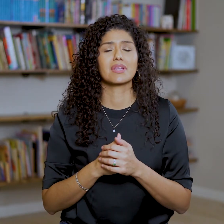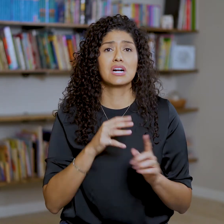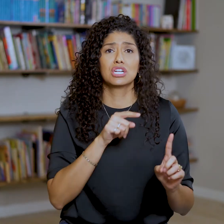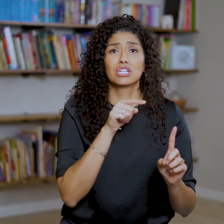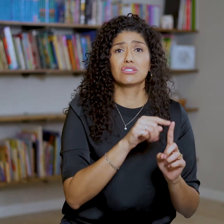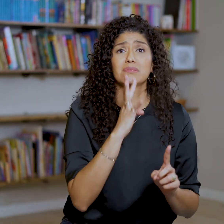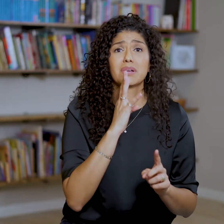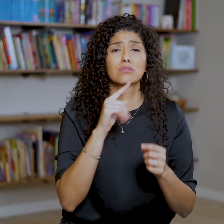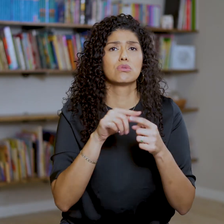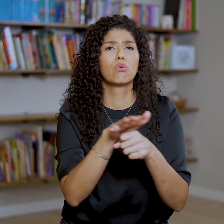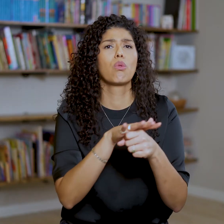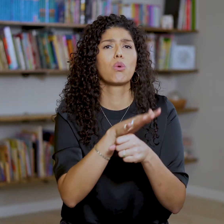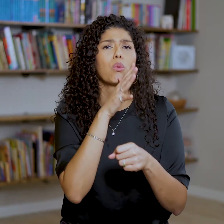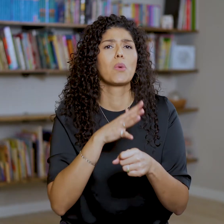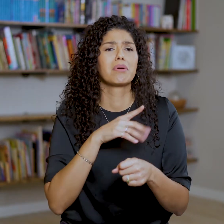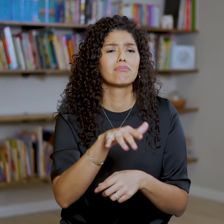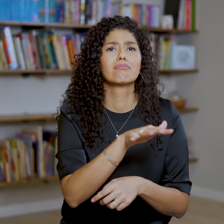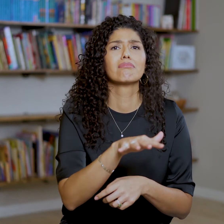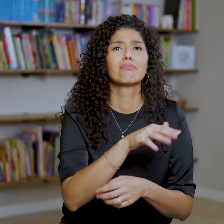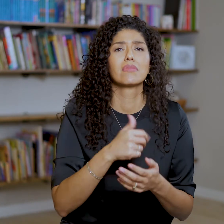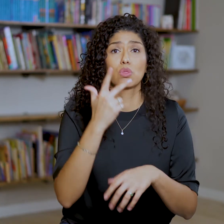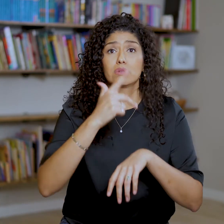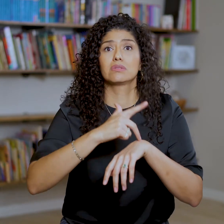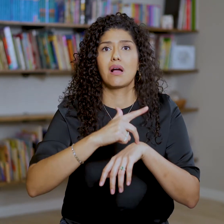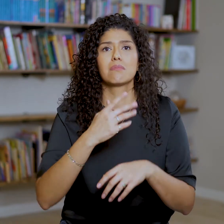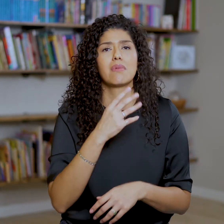Three times, she speaks to the local women